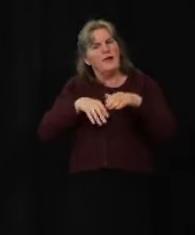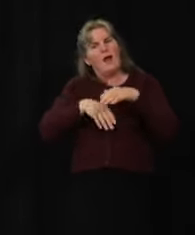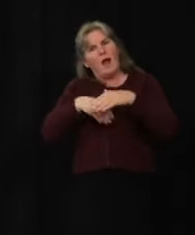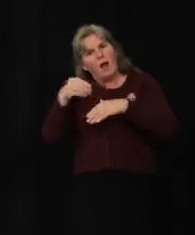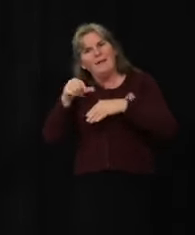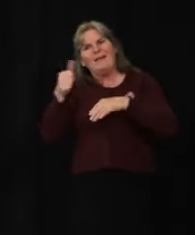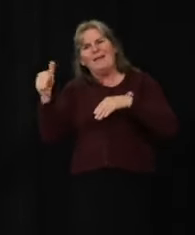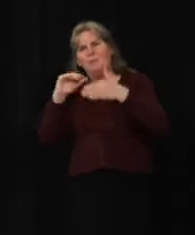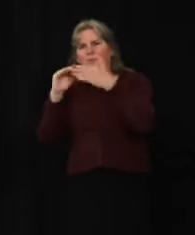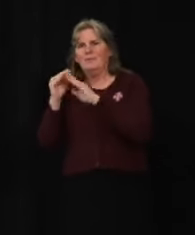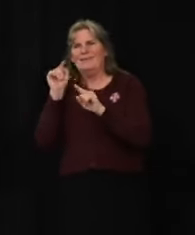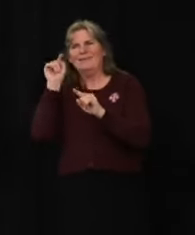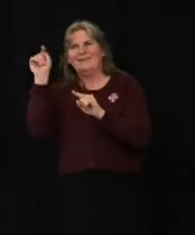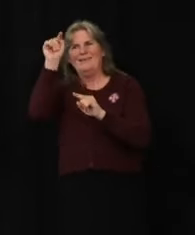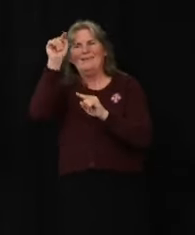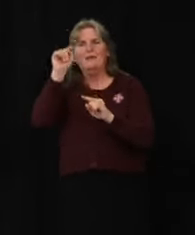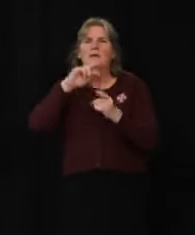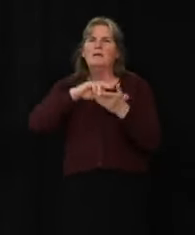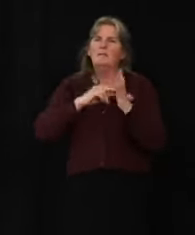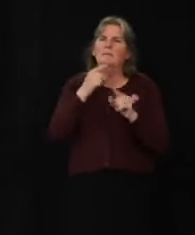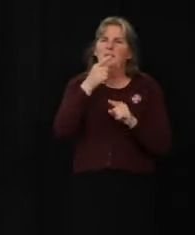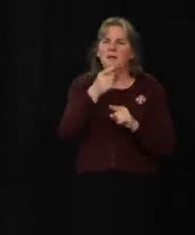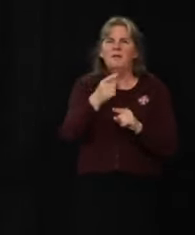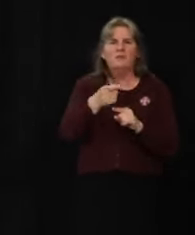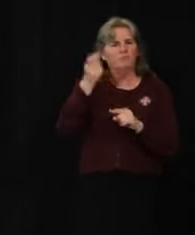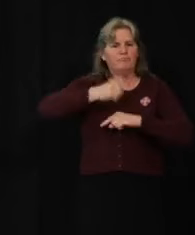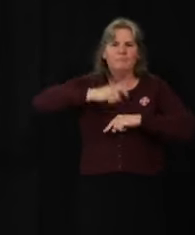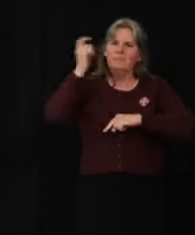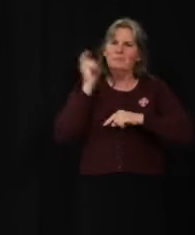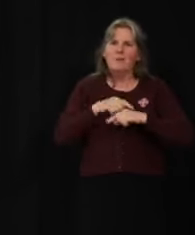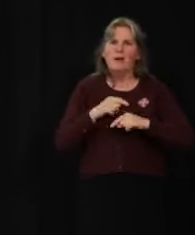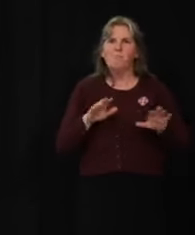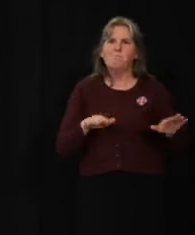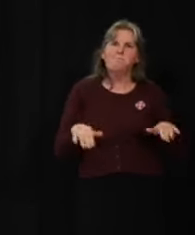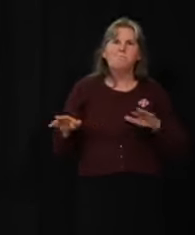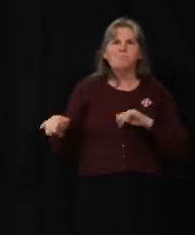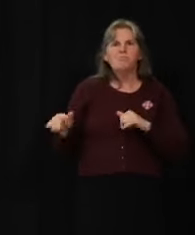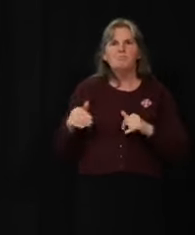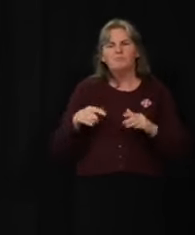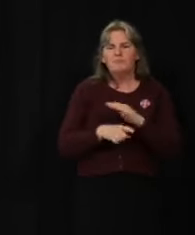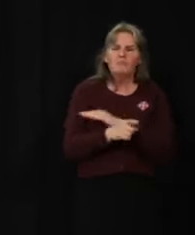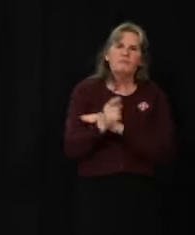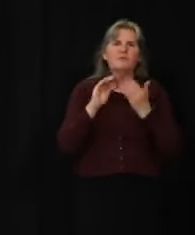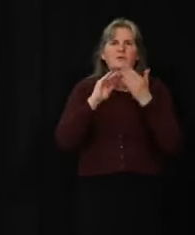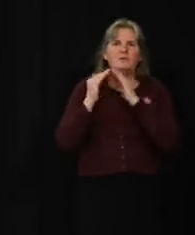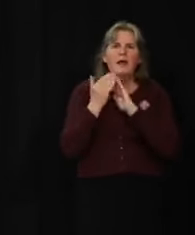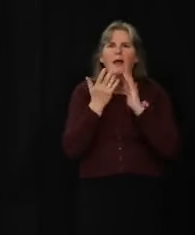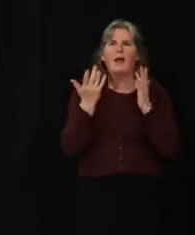company, they have one of the best Chief medical officers in Canada and it is the work of both of these offices that are